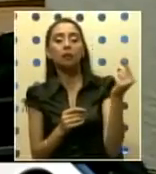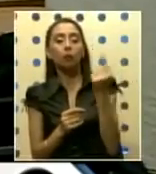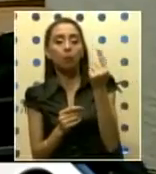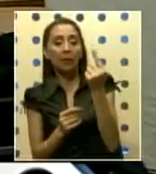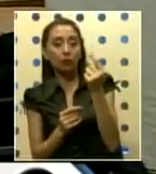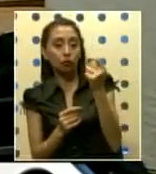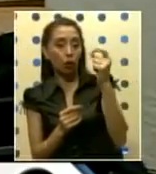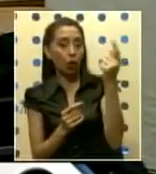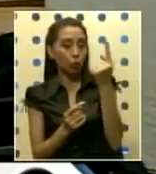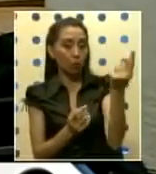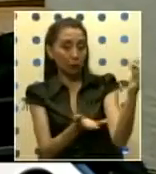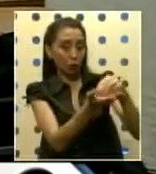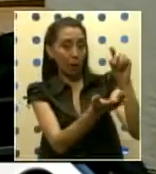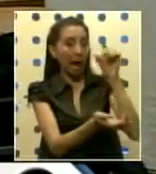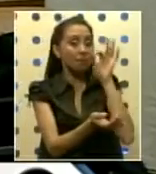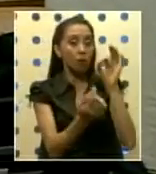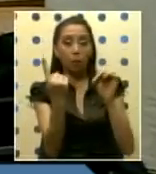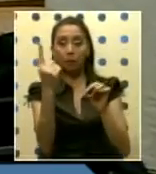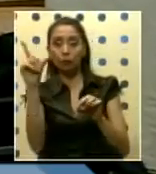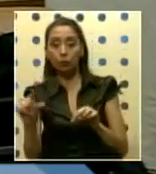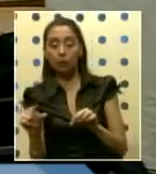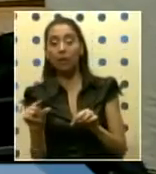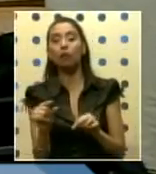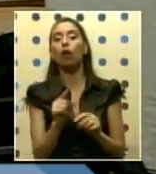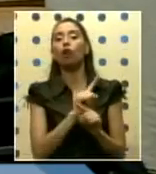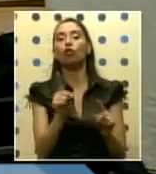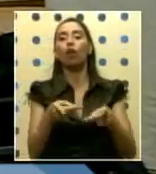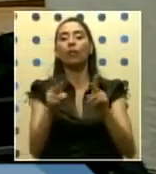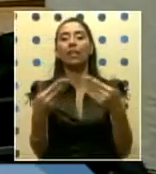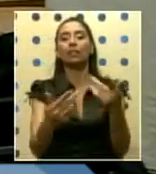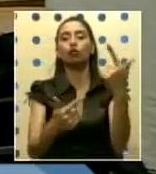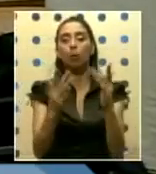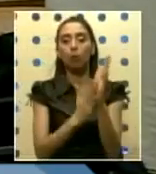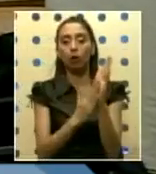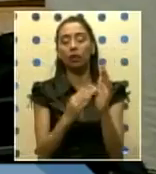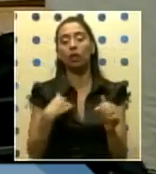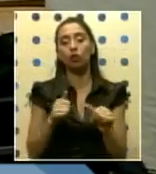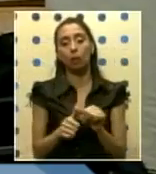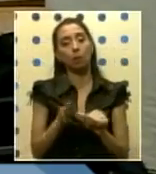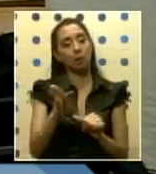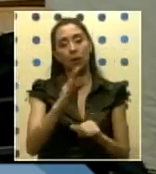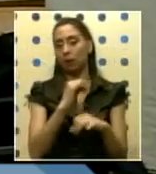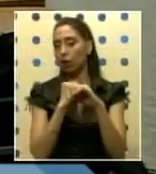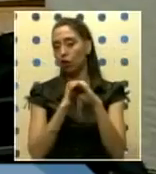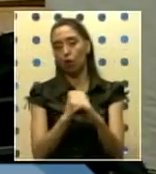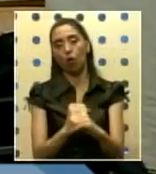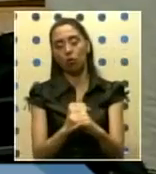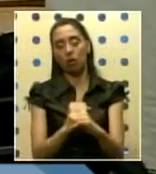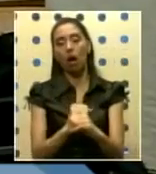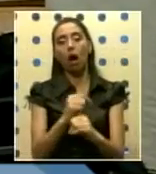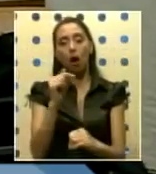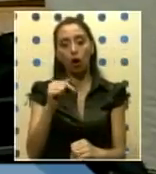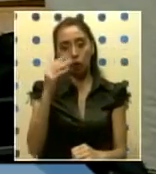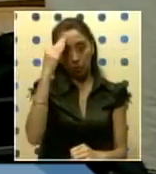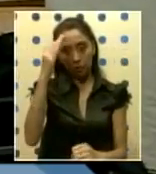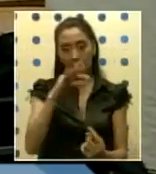or one peso less you then have or don't have a right, is a policy I am going to be permanently against given that nowadays the principle dispute